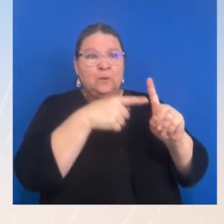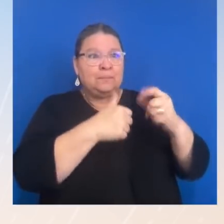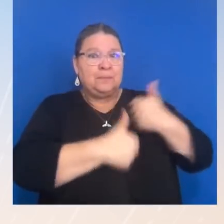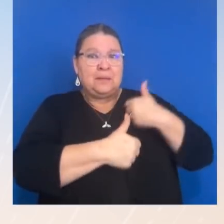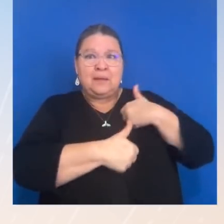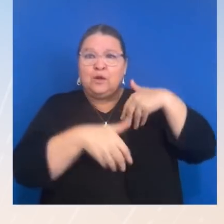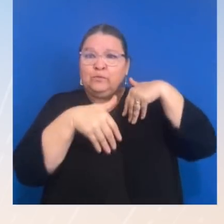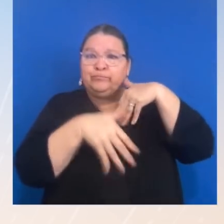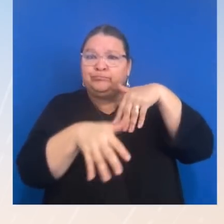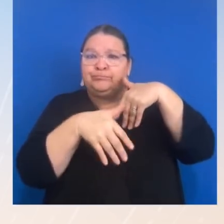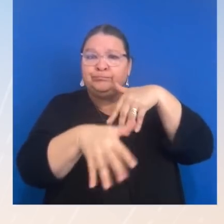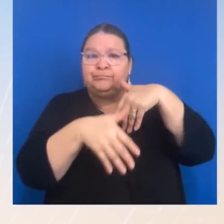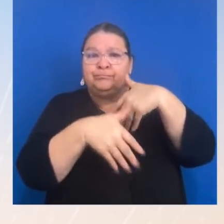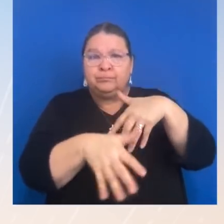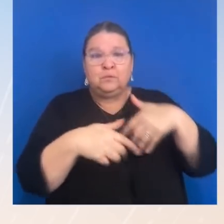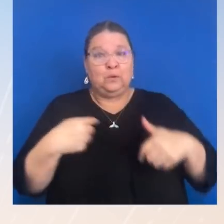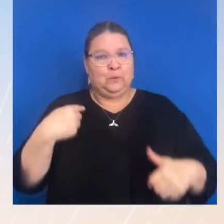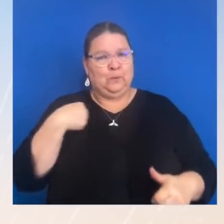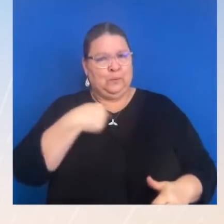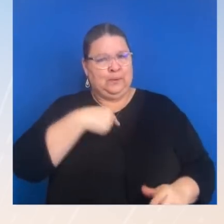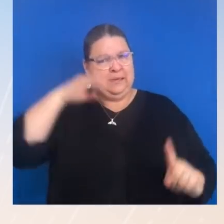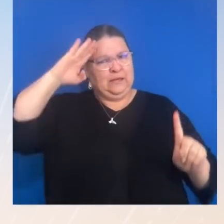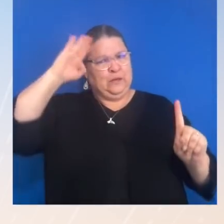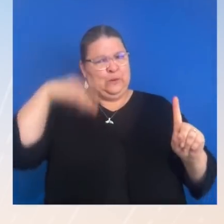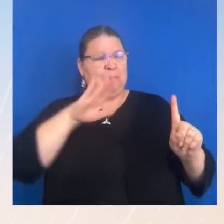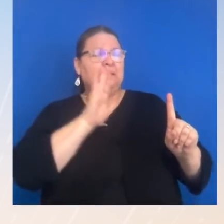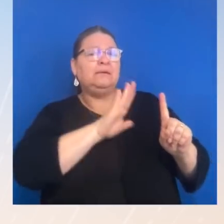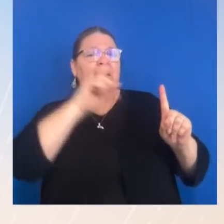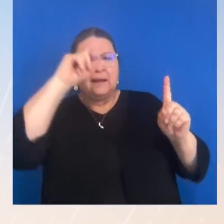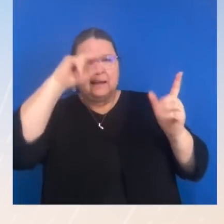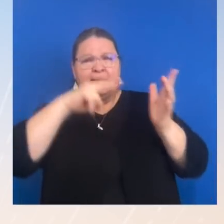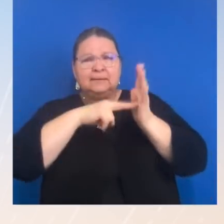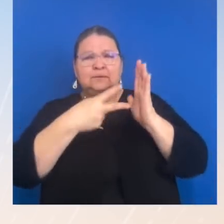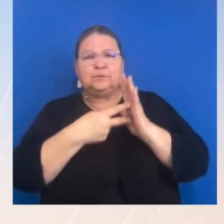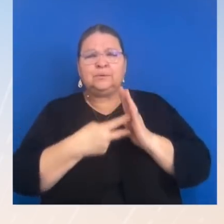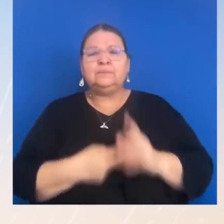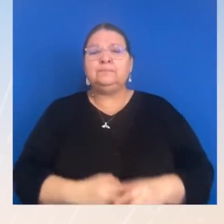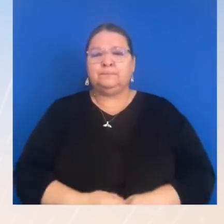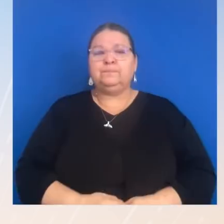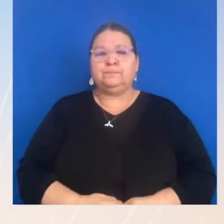And I don't think anyone anticipated the level of courage, of bravery, of capacity